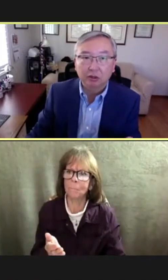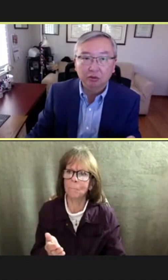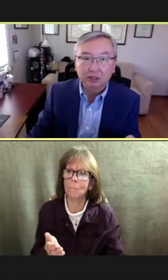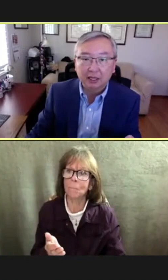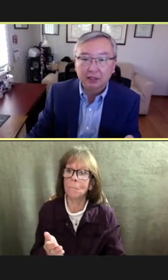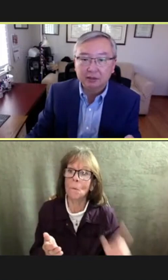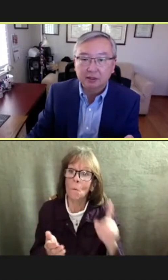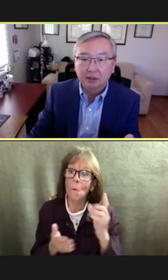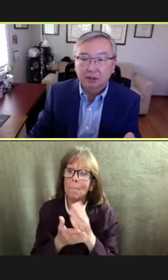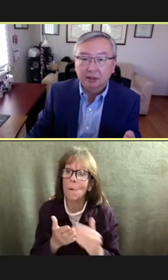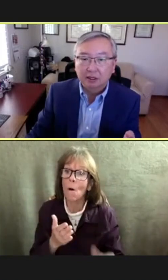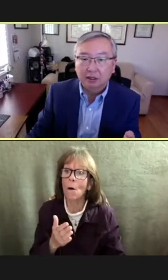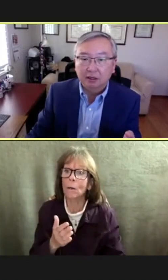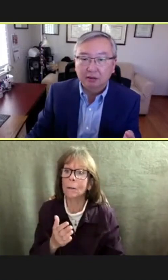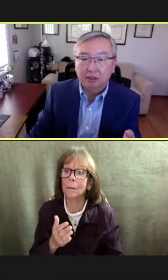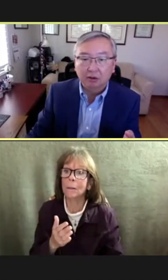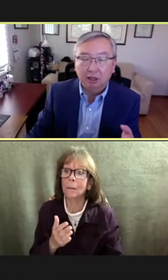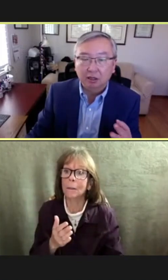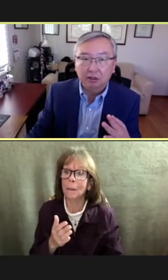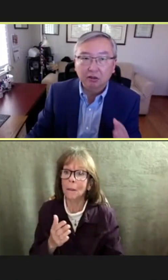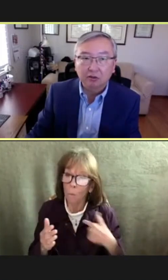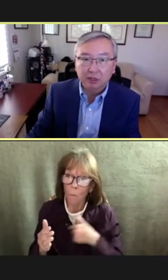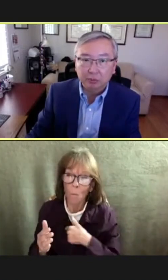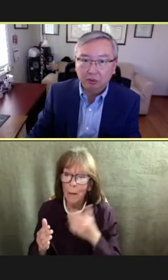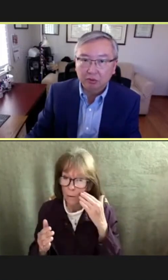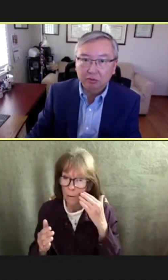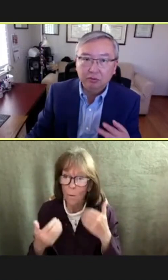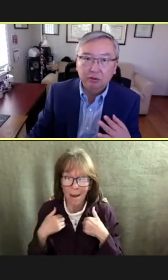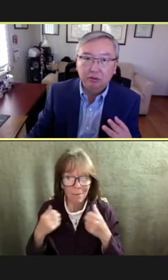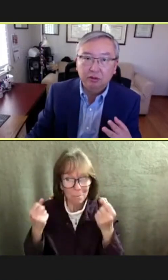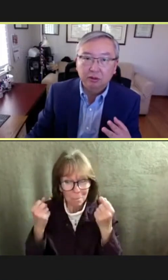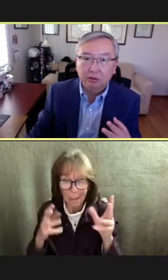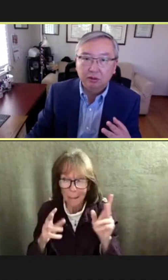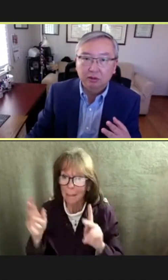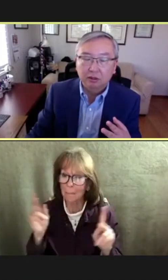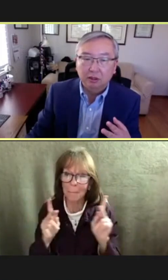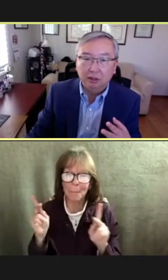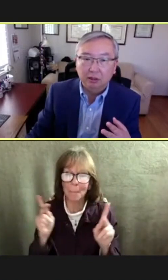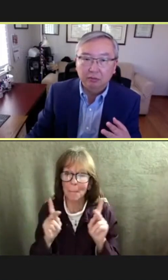there are a lot of people that have the diagnosis